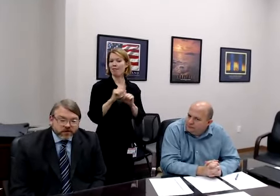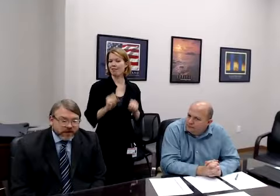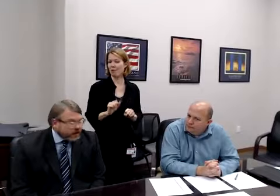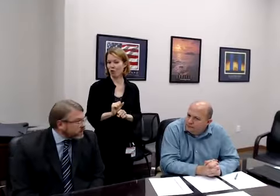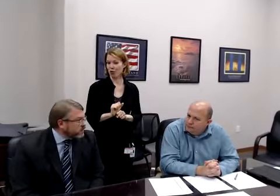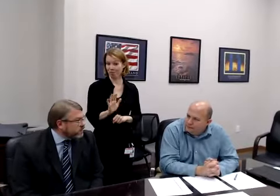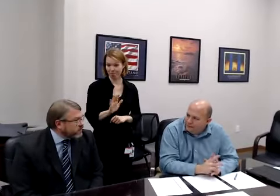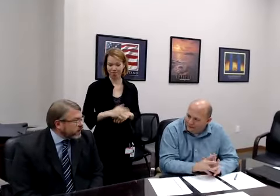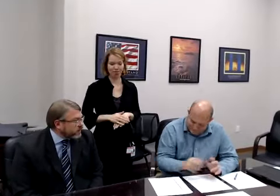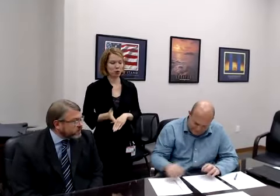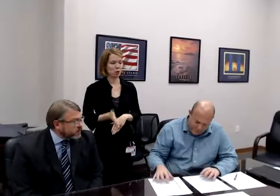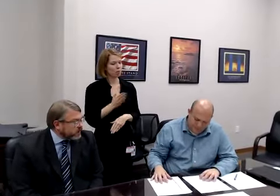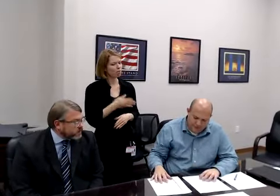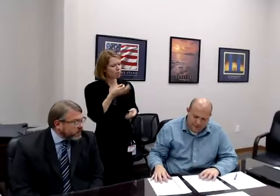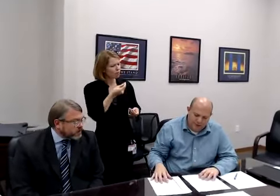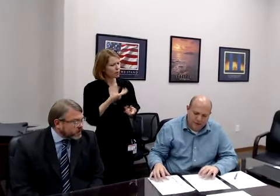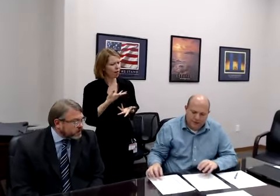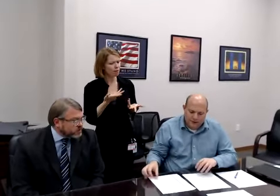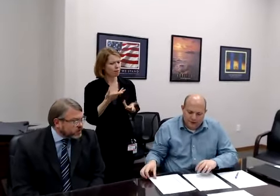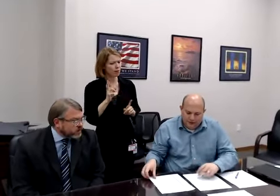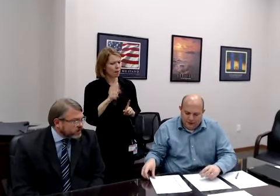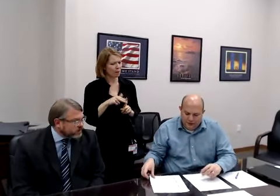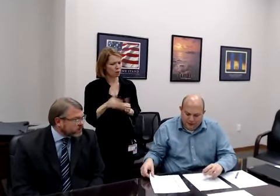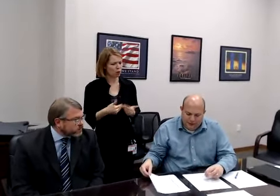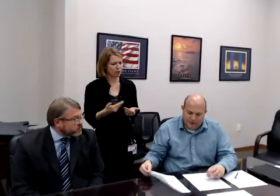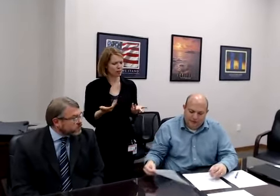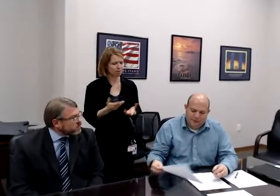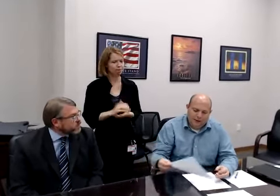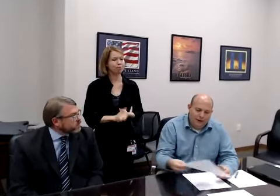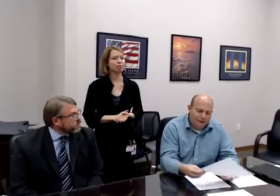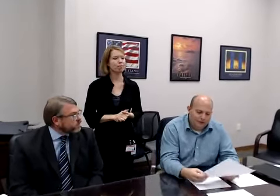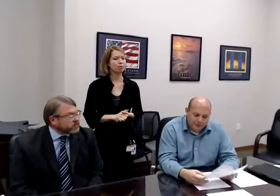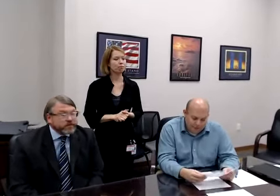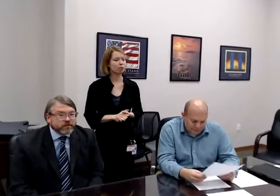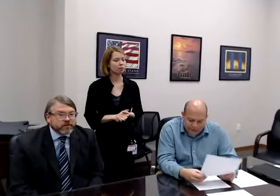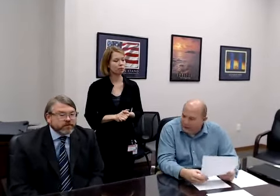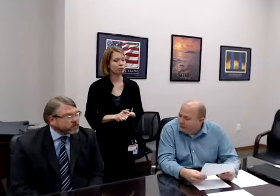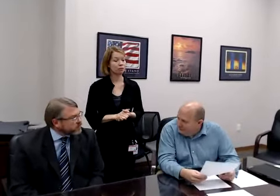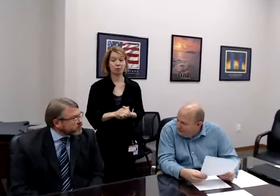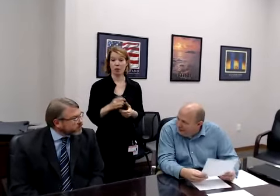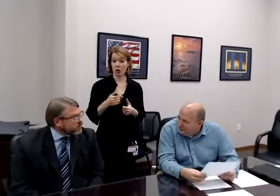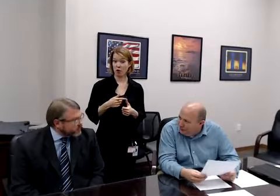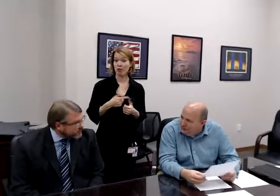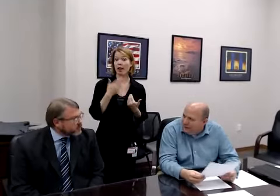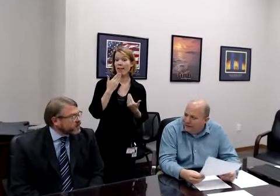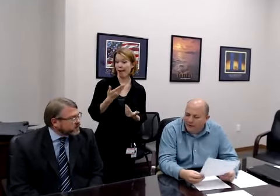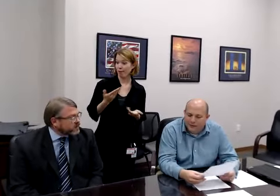So Zach, can you tell us about the application process? Yes, firstly, thanks for being here today.